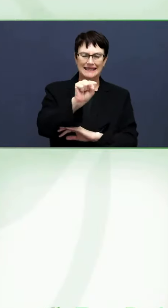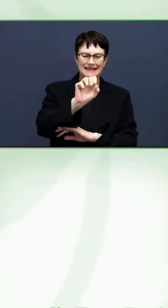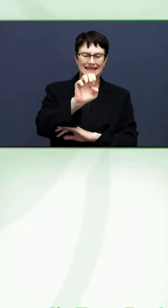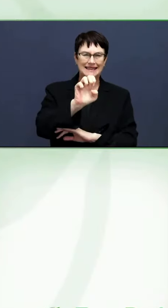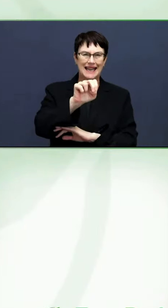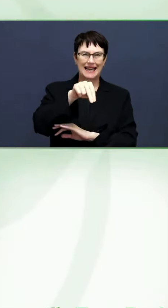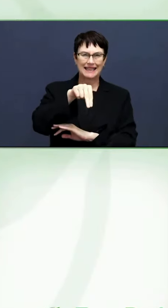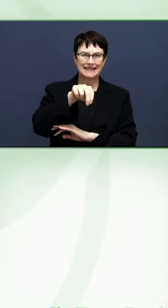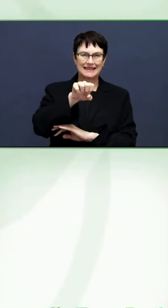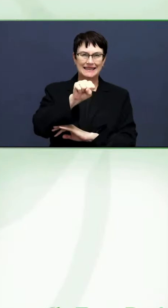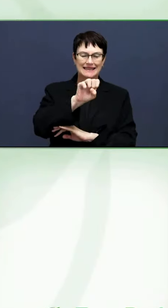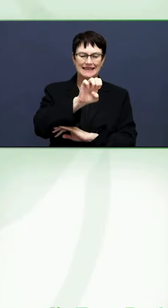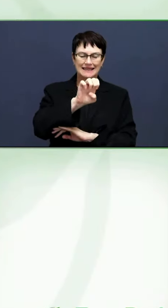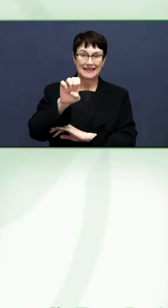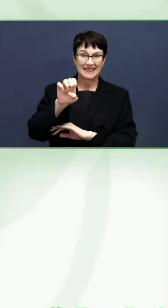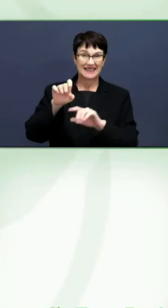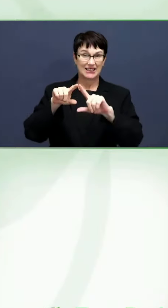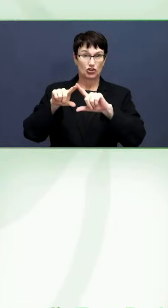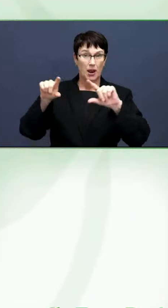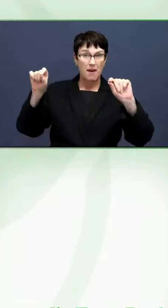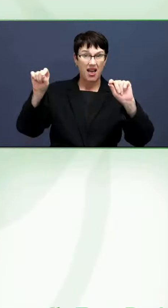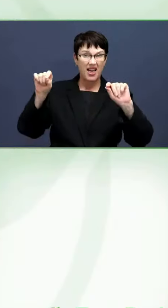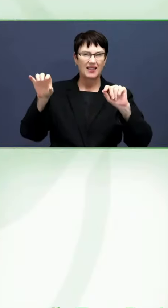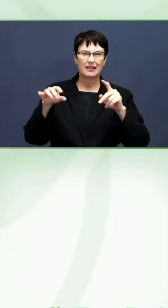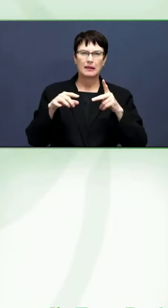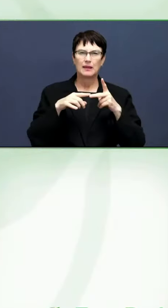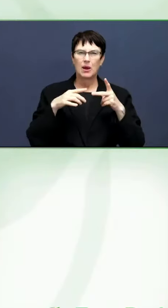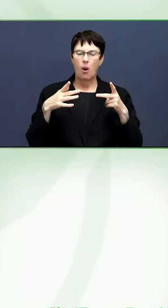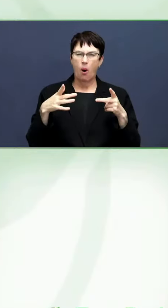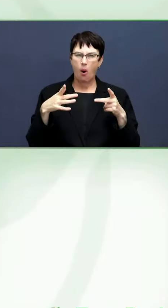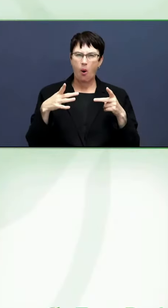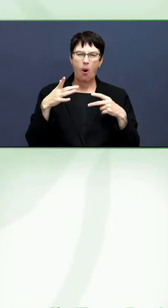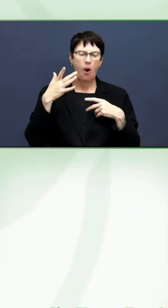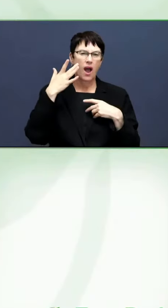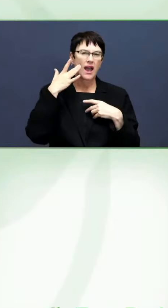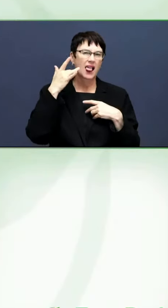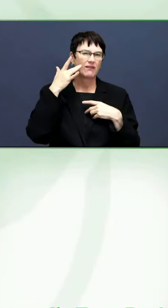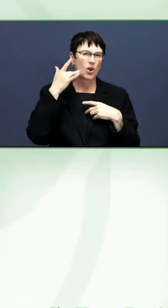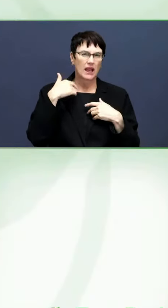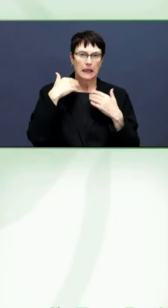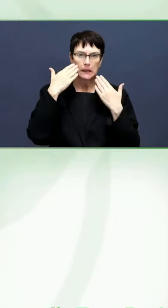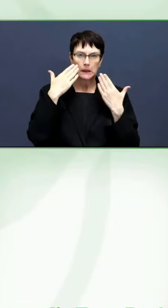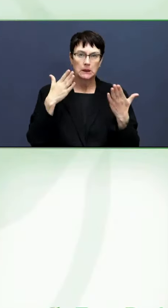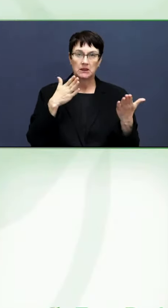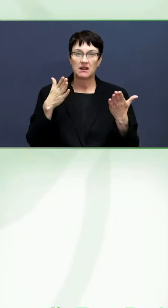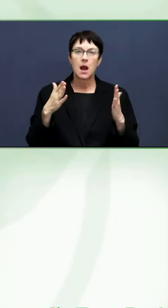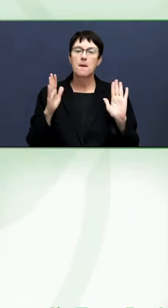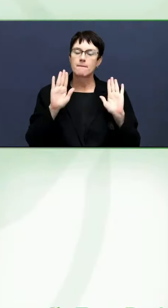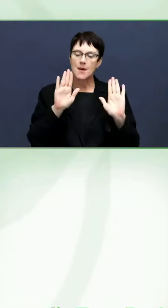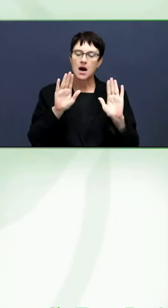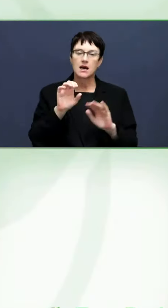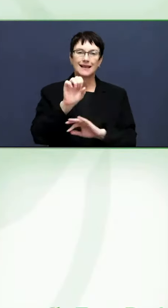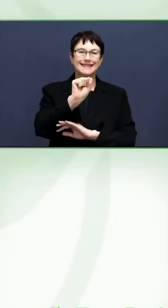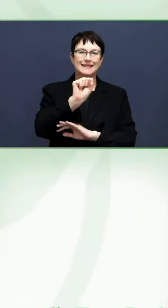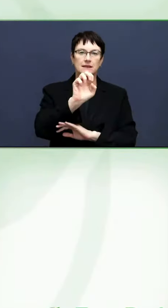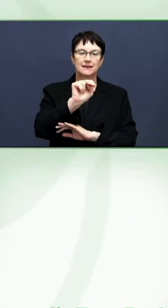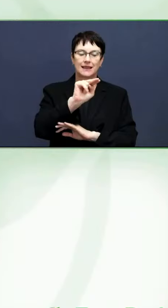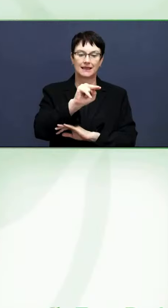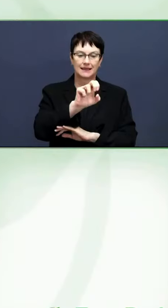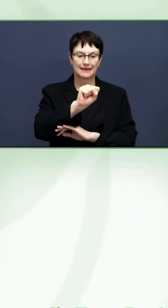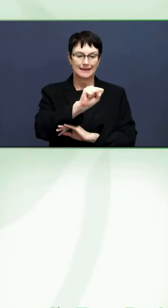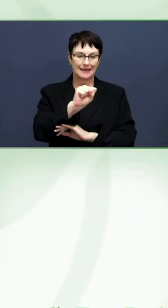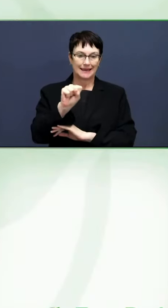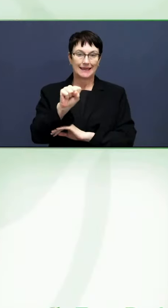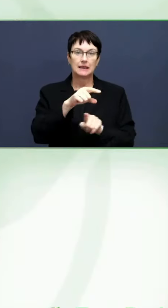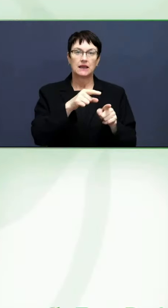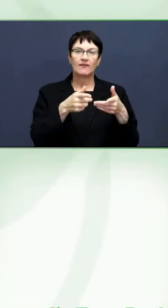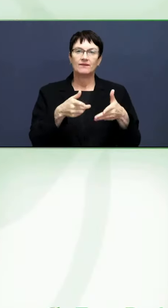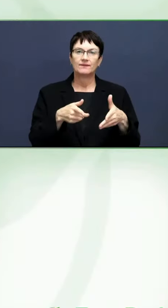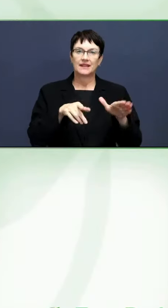But Sensee created AI technology, converting text to Braille actually, enhancing access